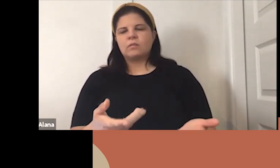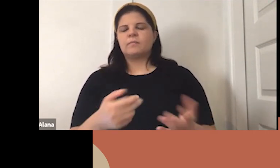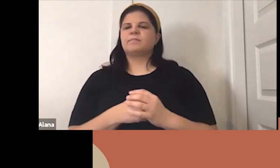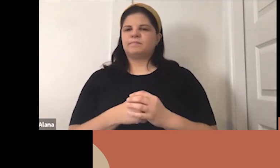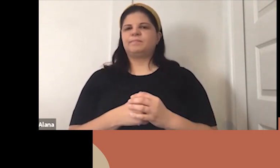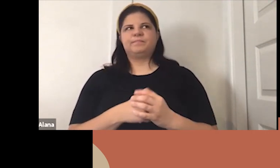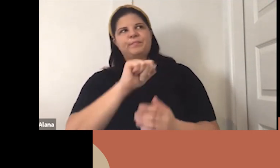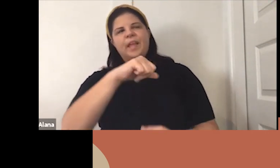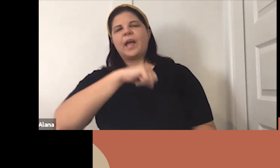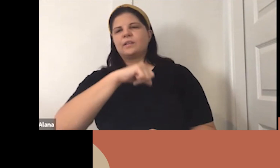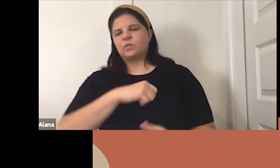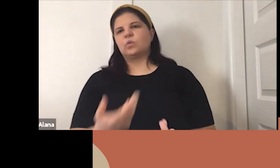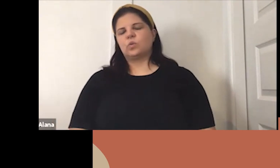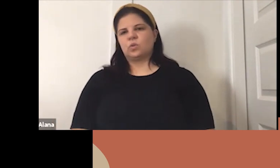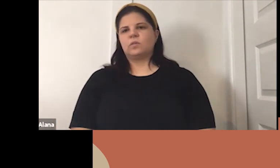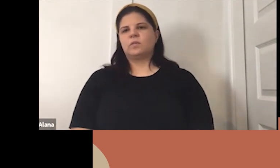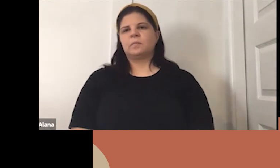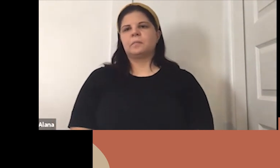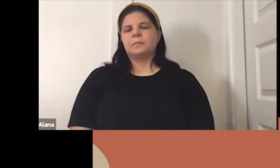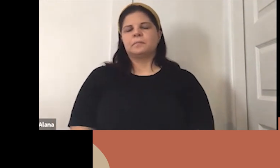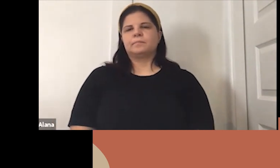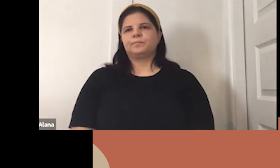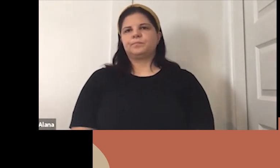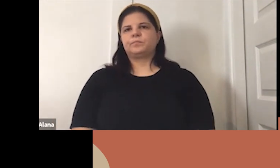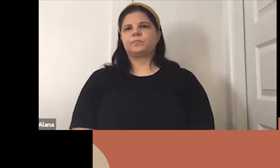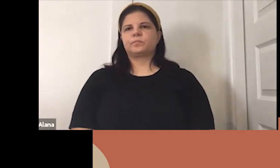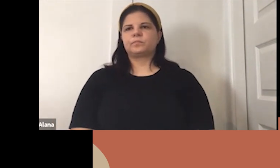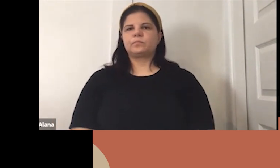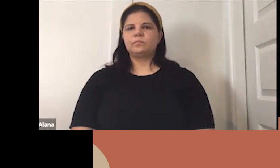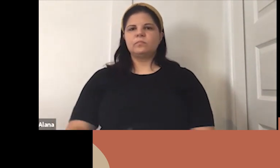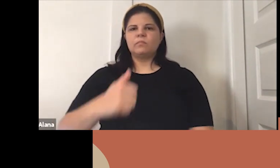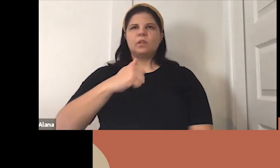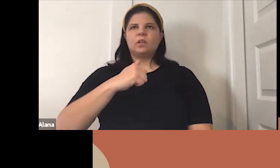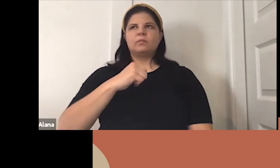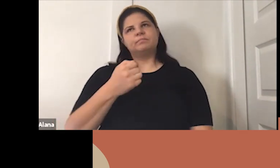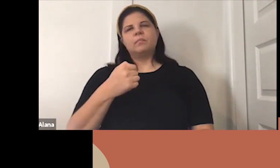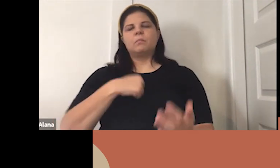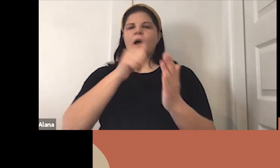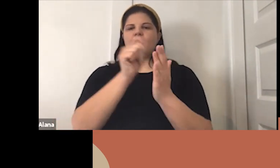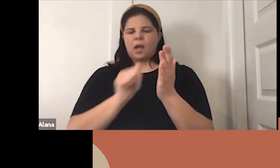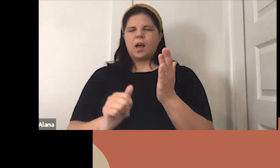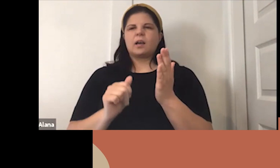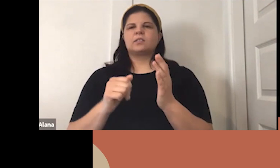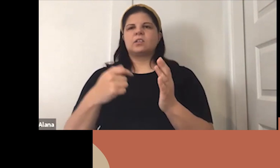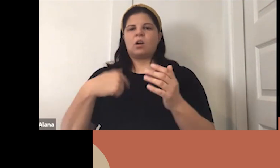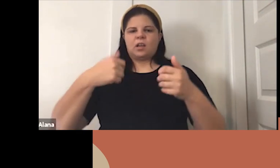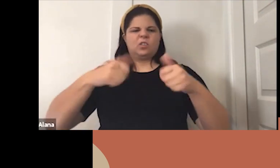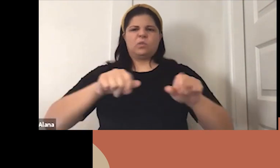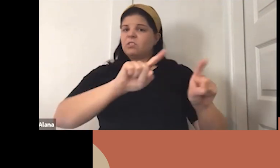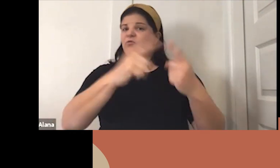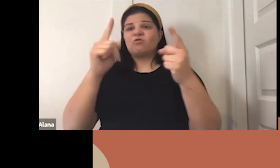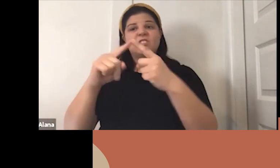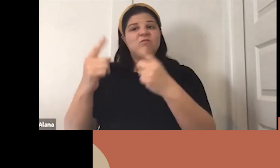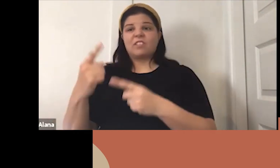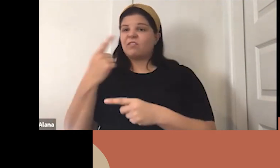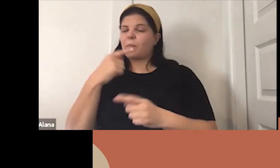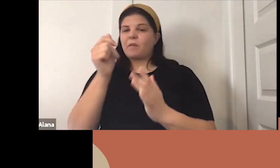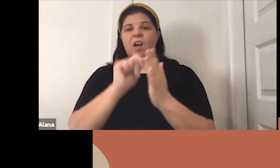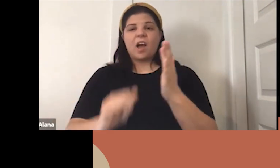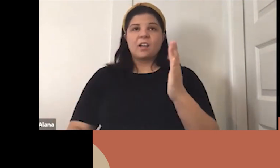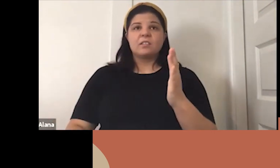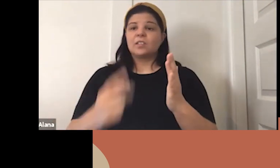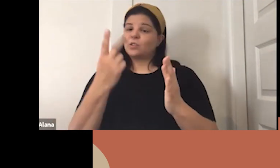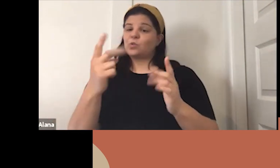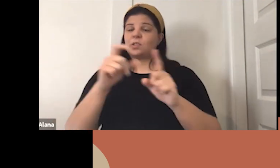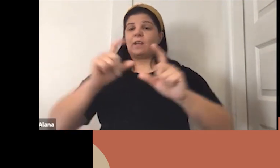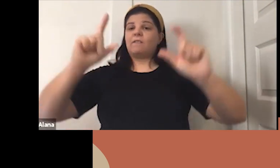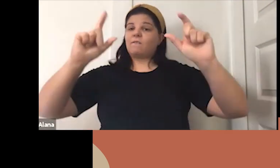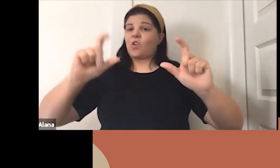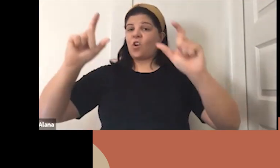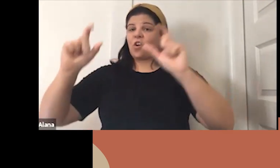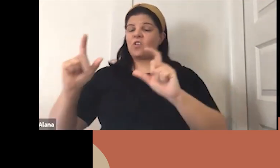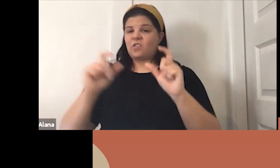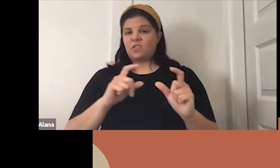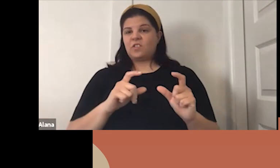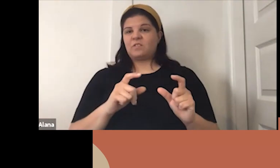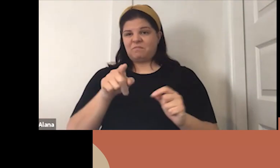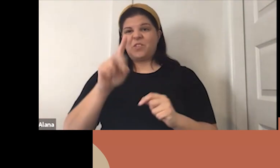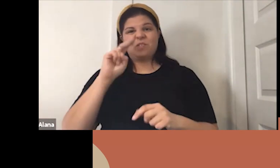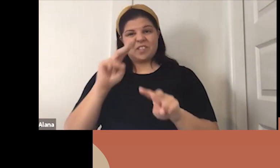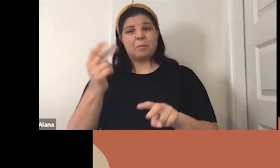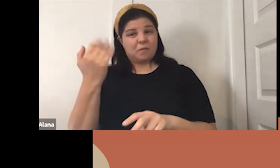Now, in my art practice, I use multi-artforms, 2D photography, some of which you have seen